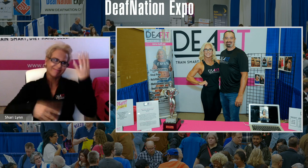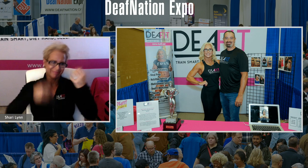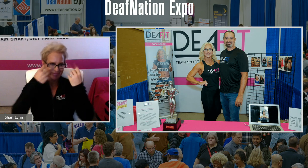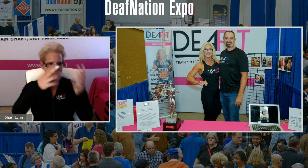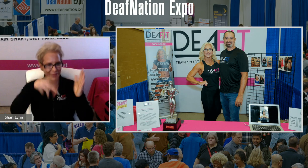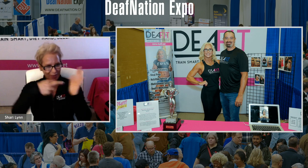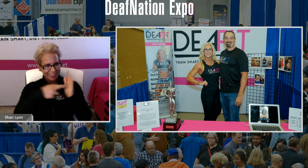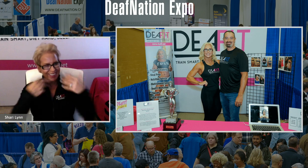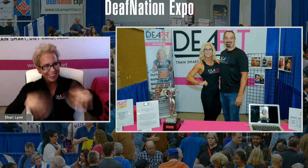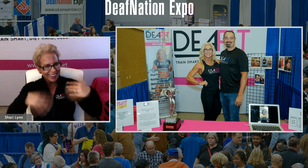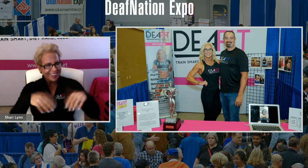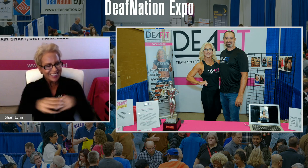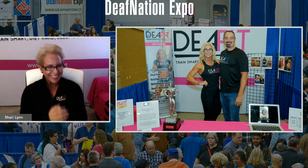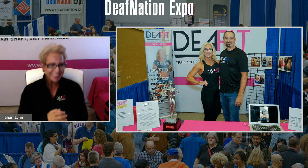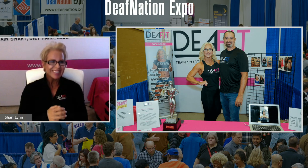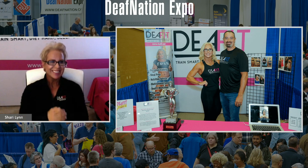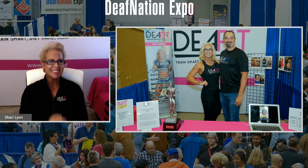Many roles!